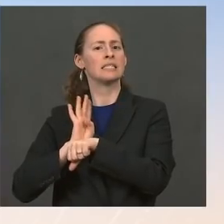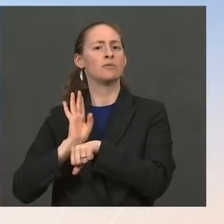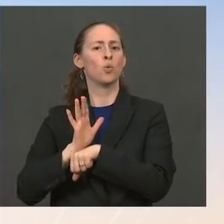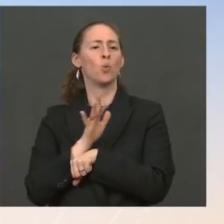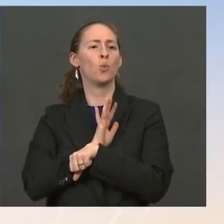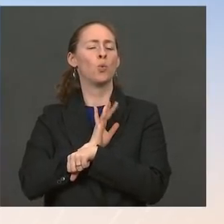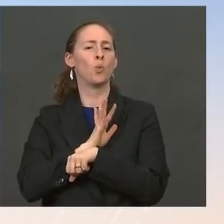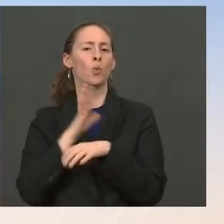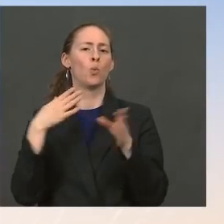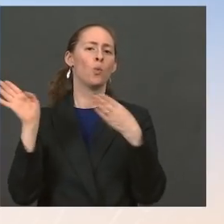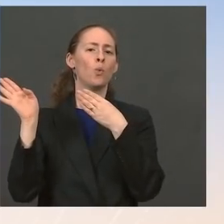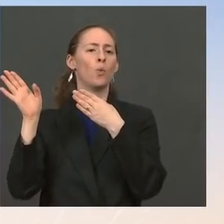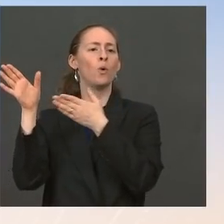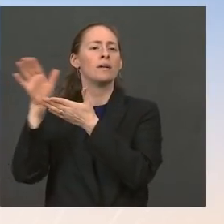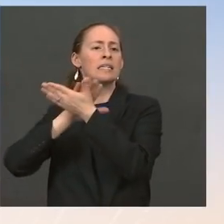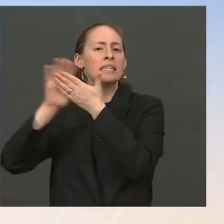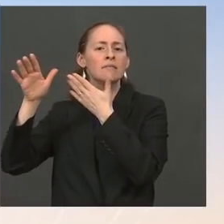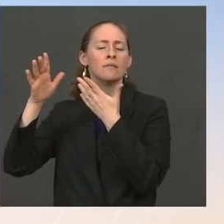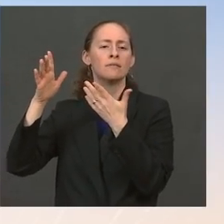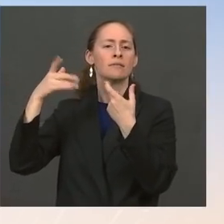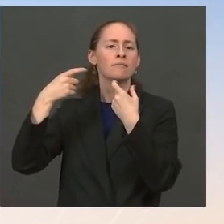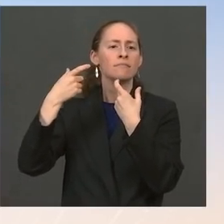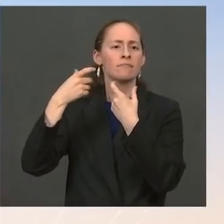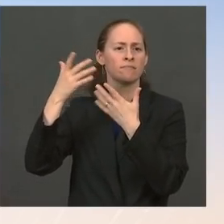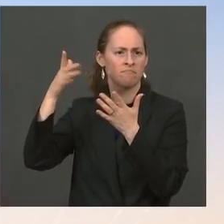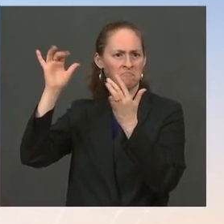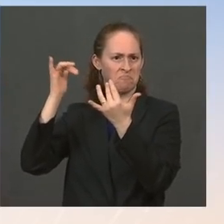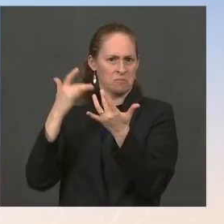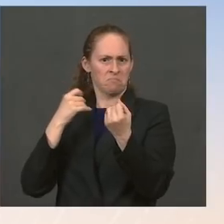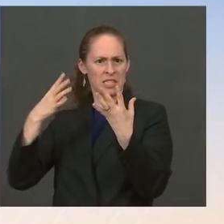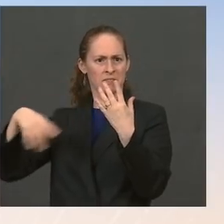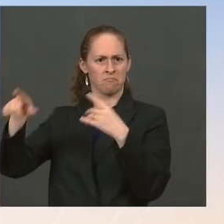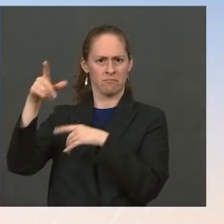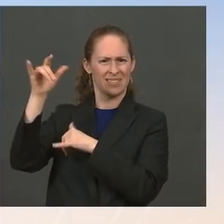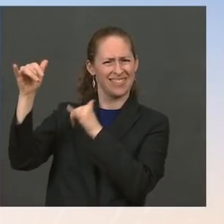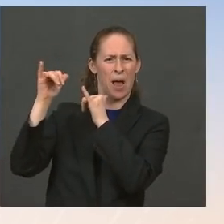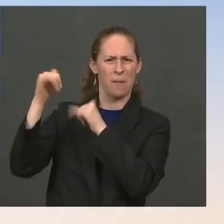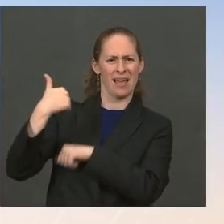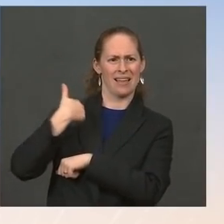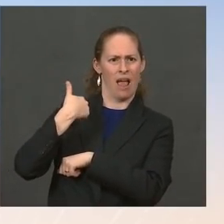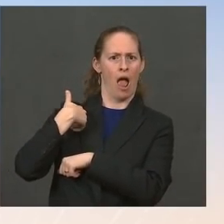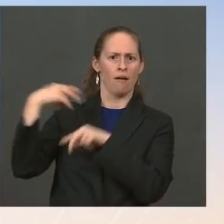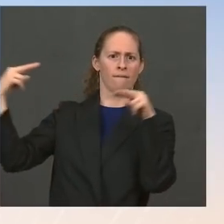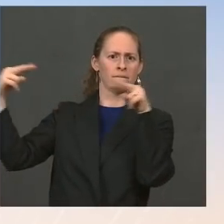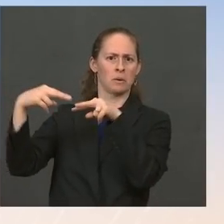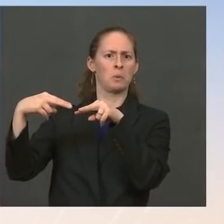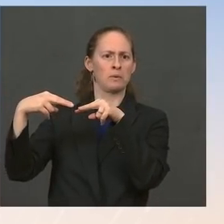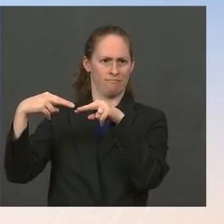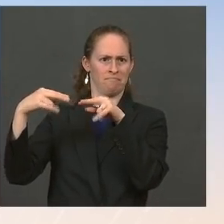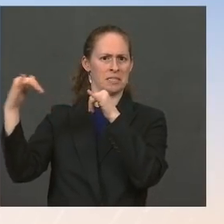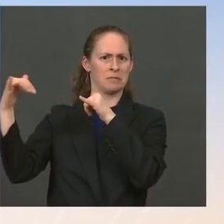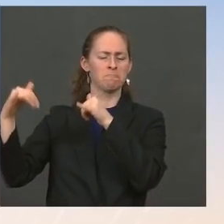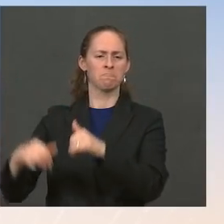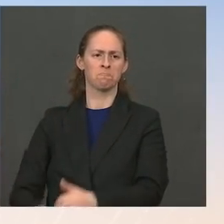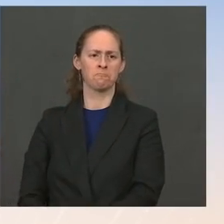that we share an interest with with the Canadians. Certainly, as the Canadian leaders read out, this was an issue they raised.